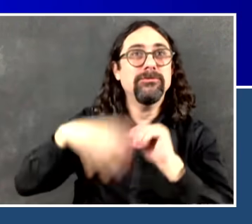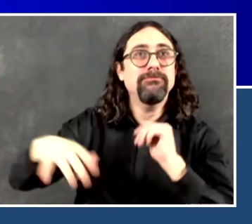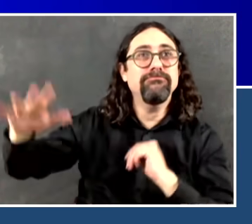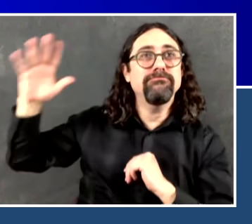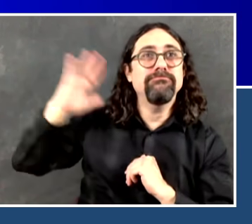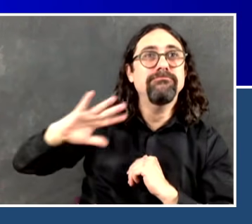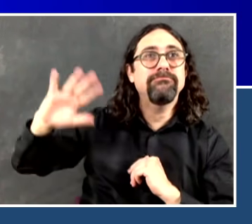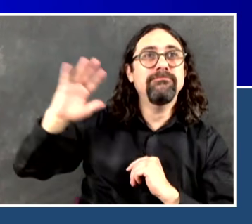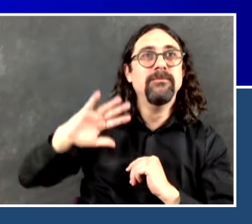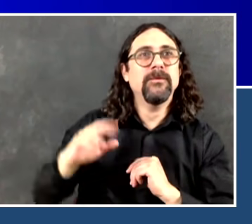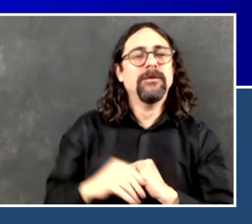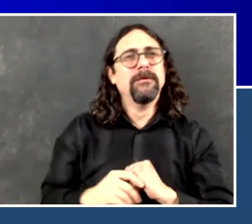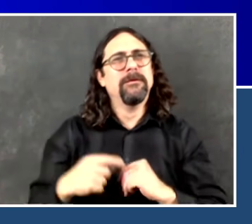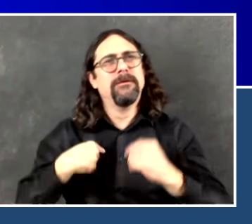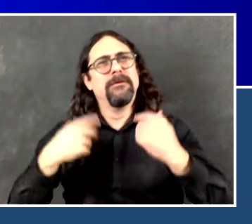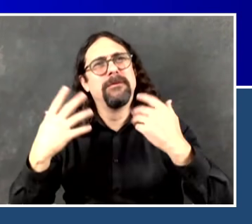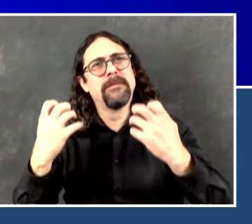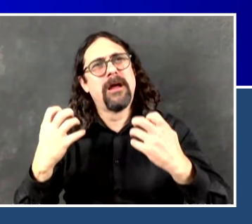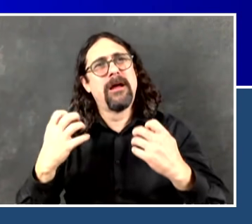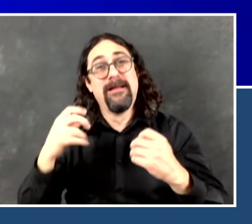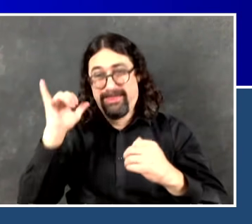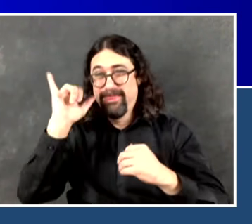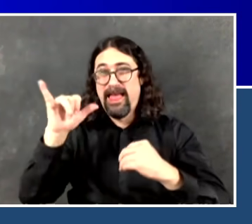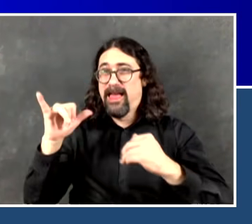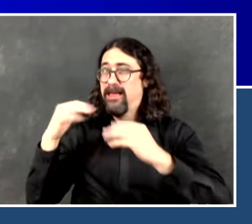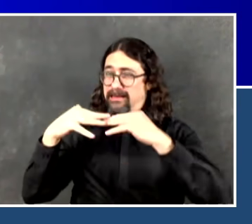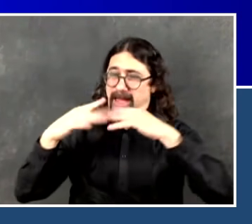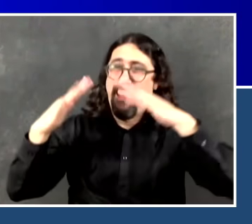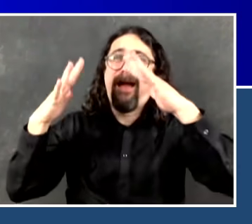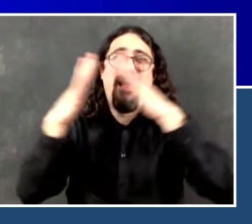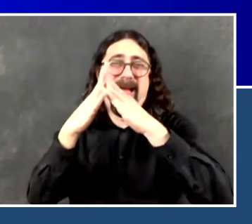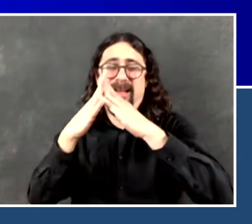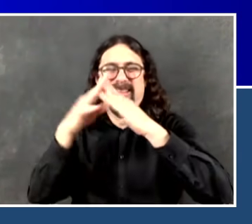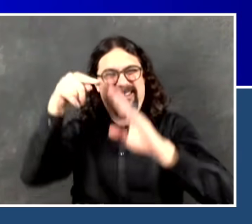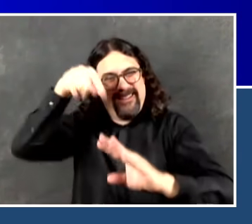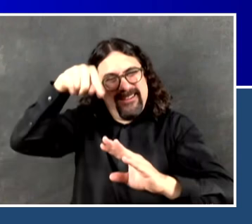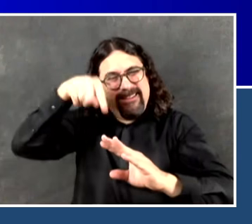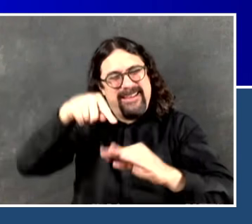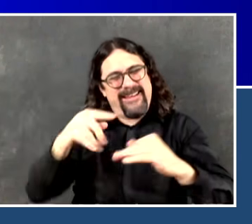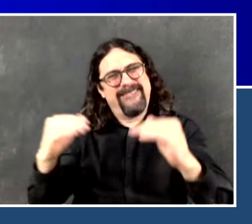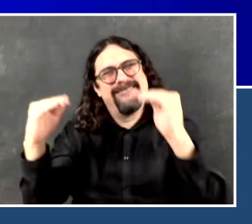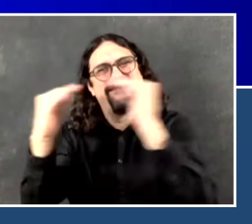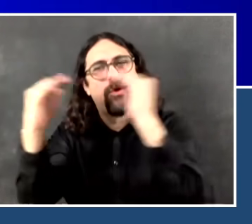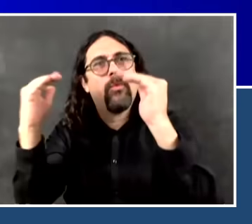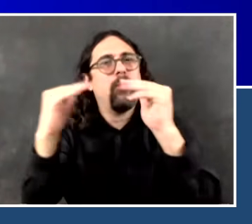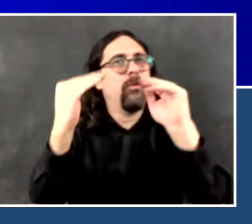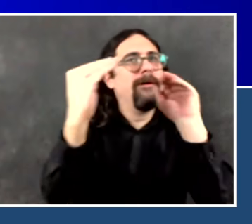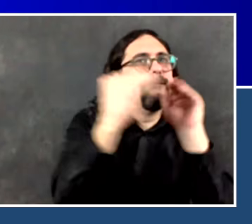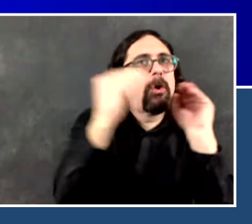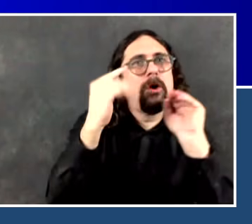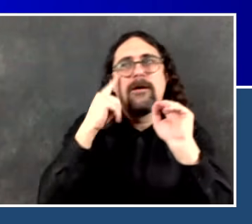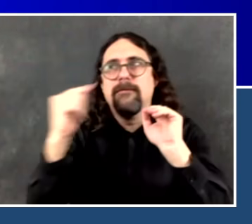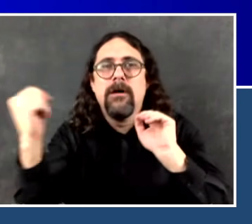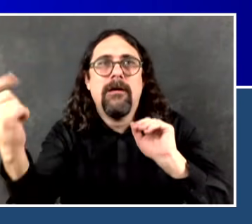ABOUT THE CONCEPT OF A FAIR RECOVERY. THE CRISIS HAS LAID BARE SO MANY THINGS THAT ARE